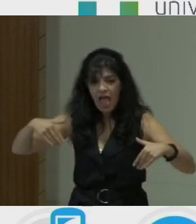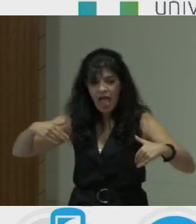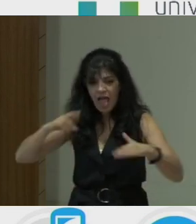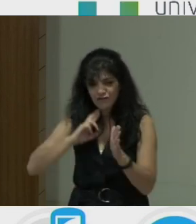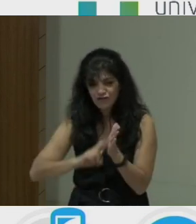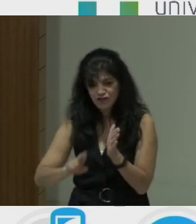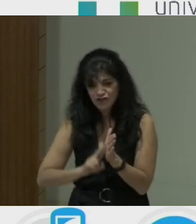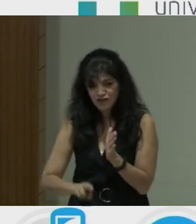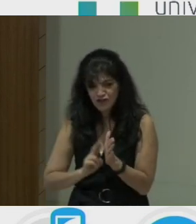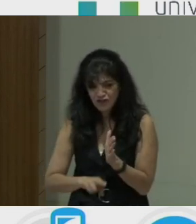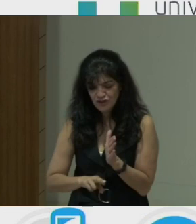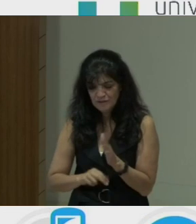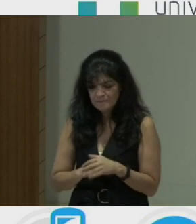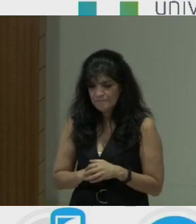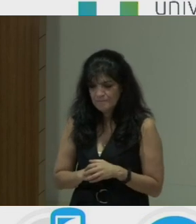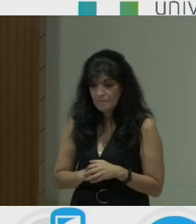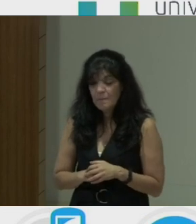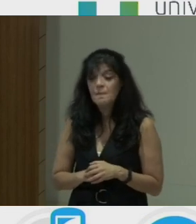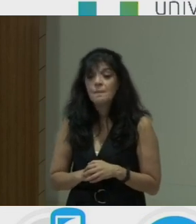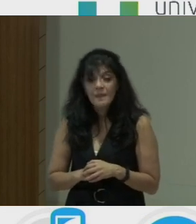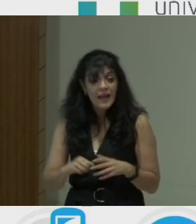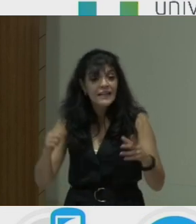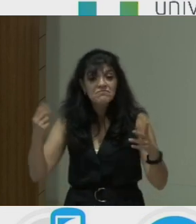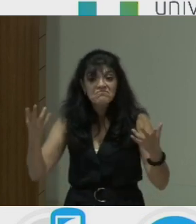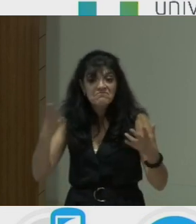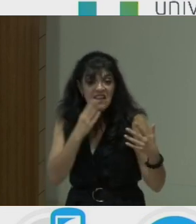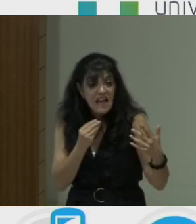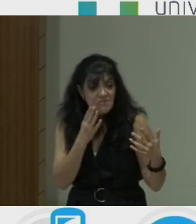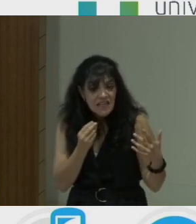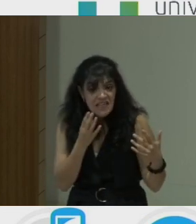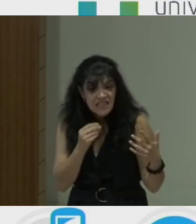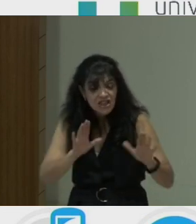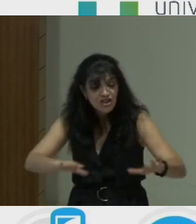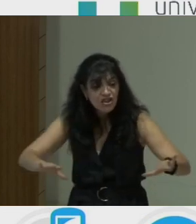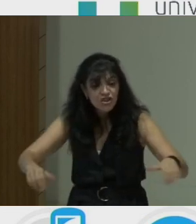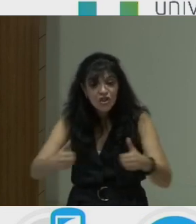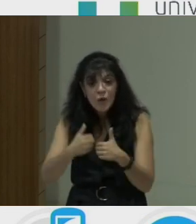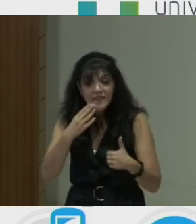There's plenty of research in children with diabetes, and we, to my knowledge, don't have